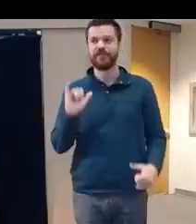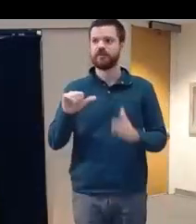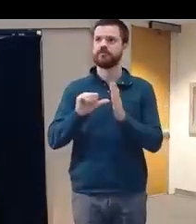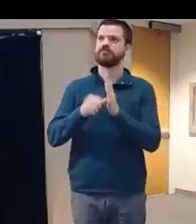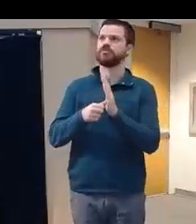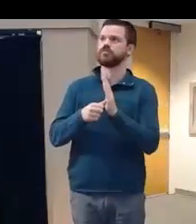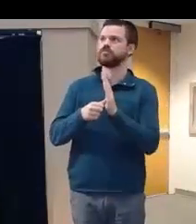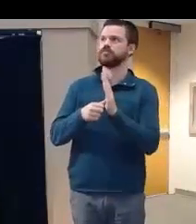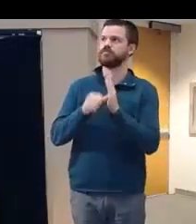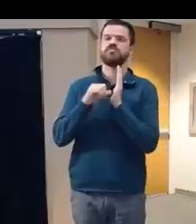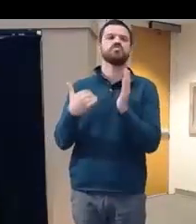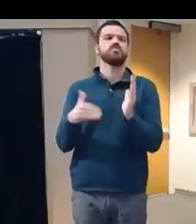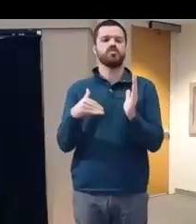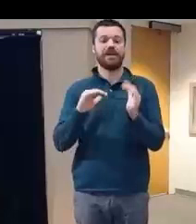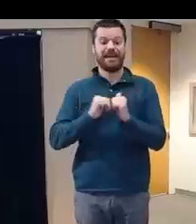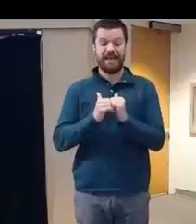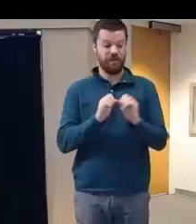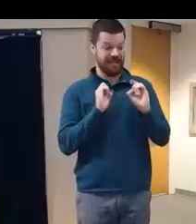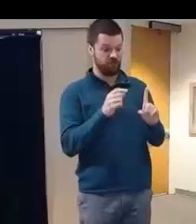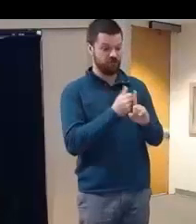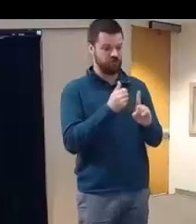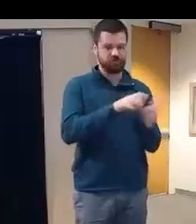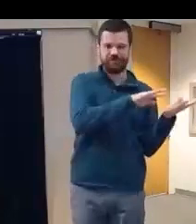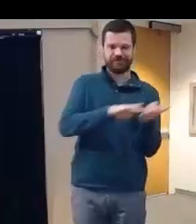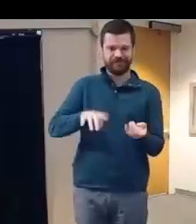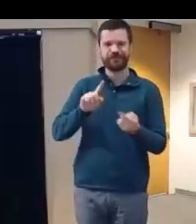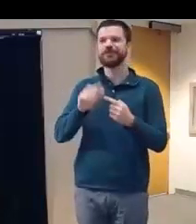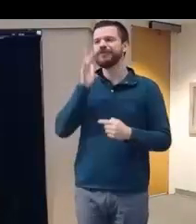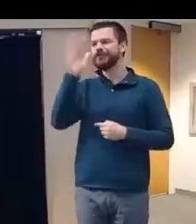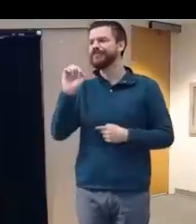education is also a pipeline for future faculty and for broadening our community